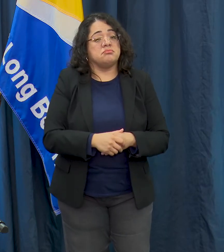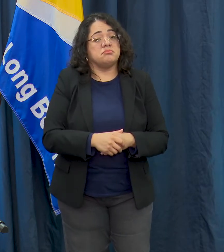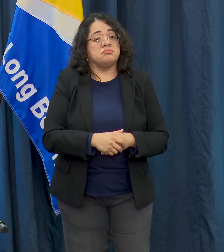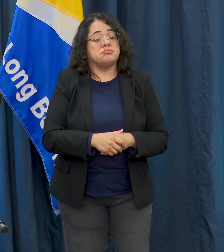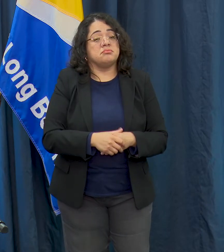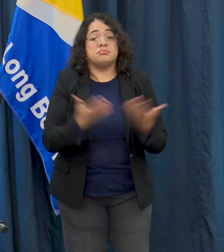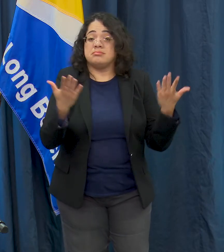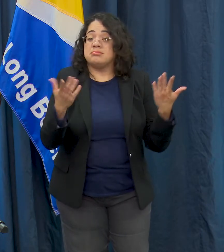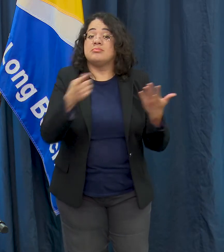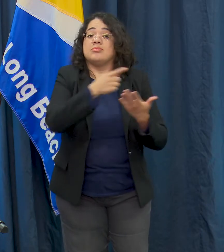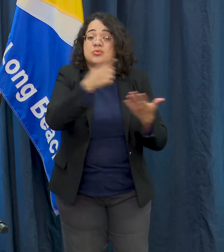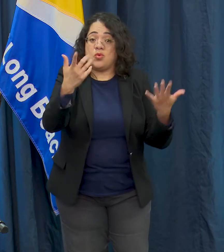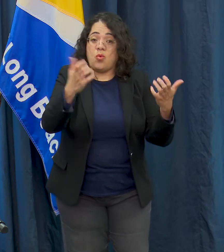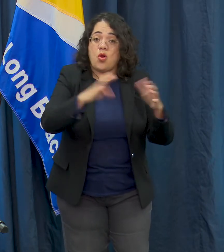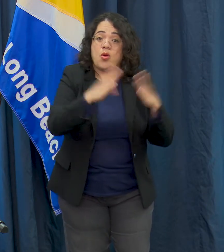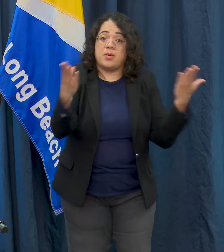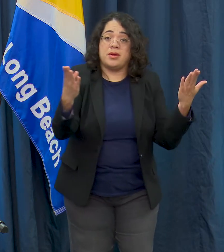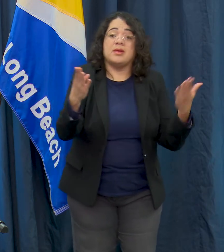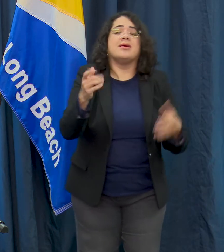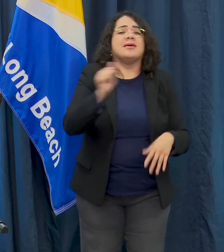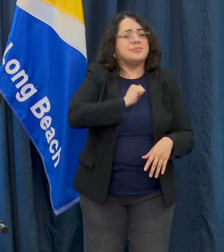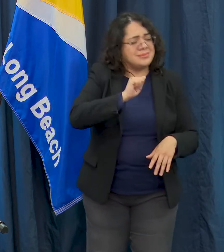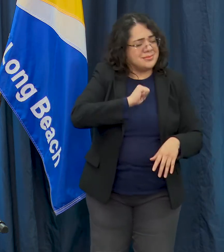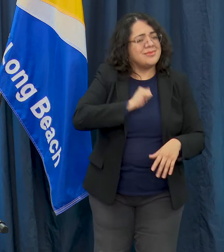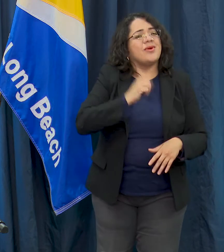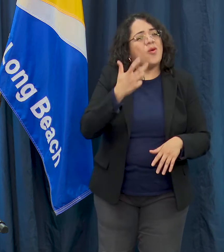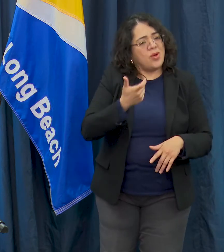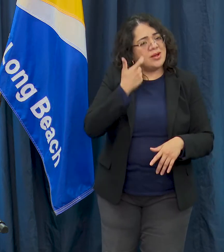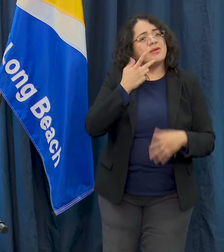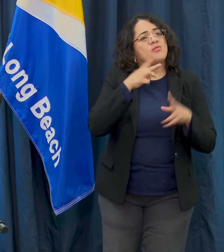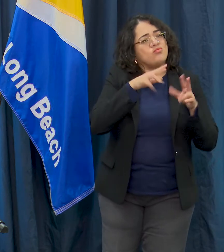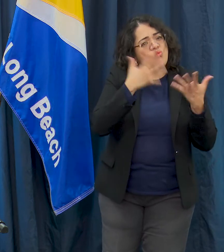I want to see all those things open too. I'd love to see all those things